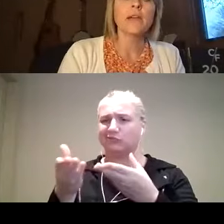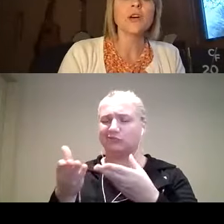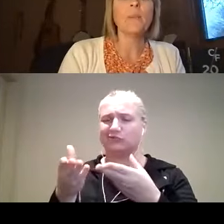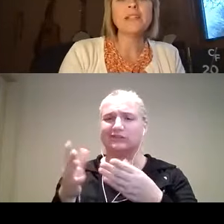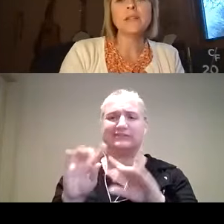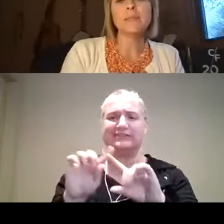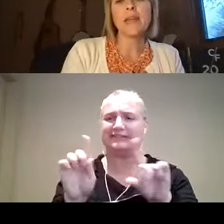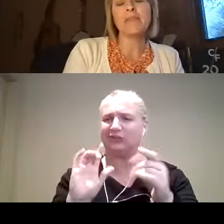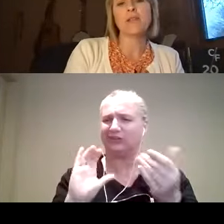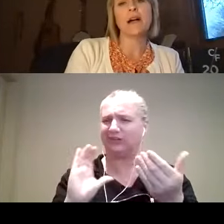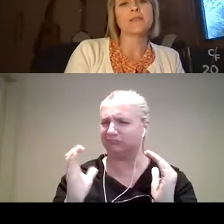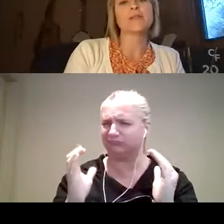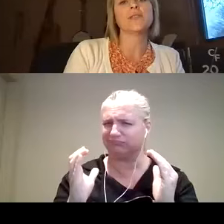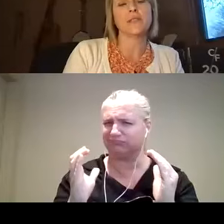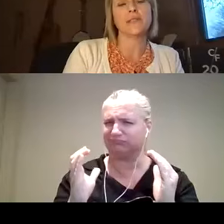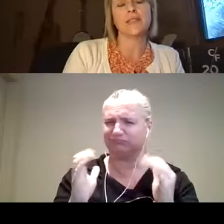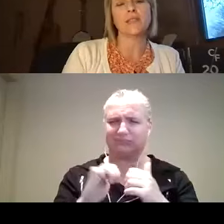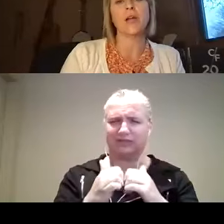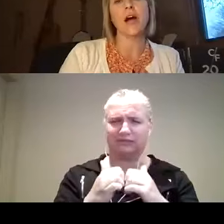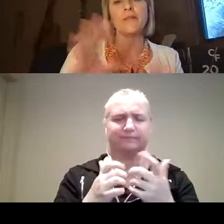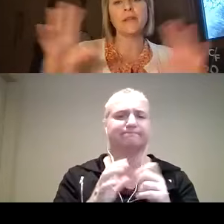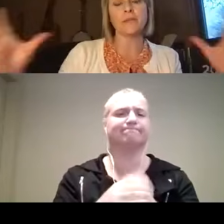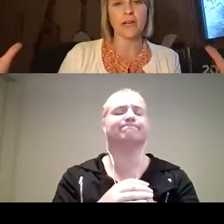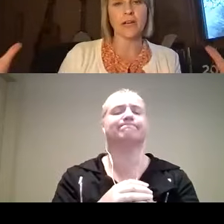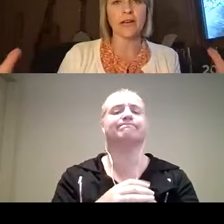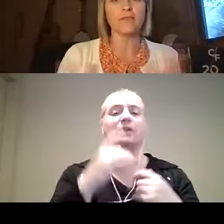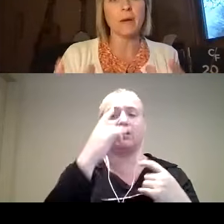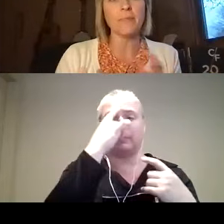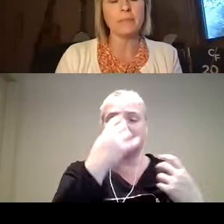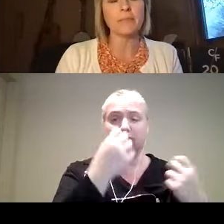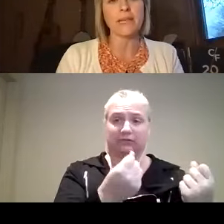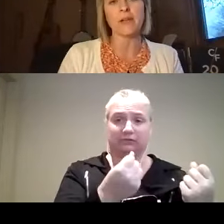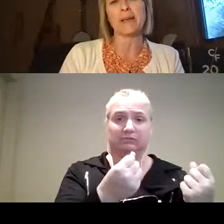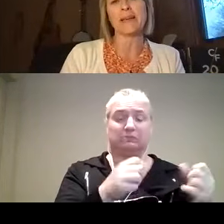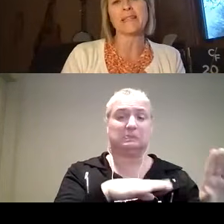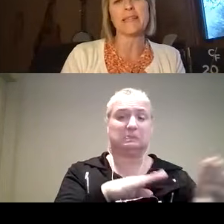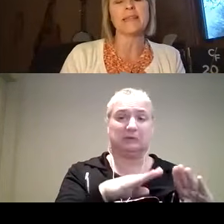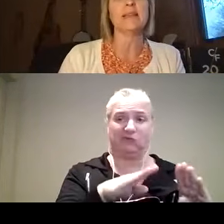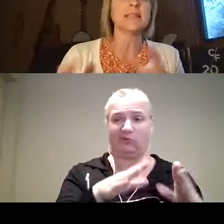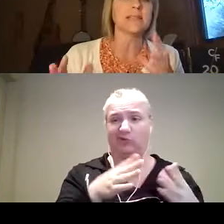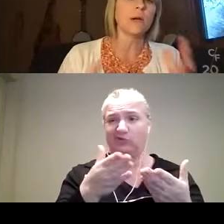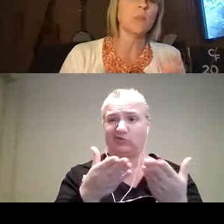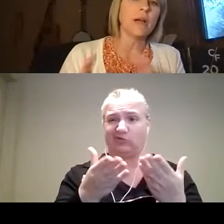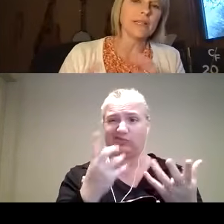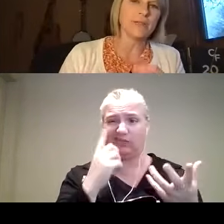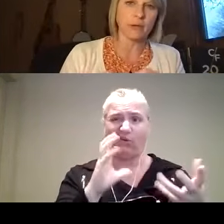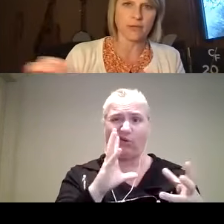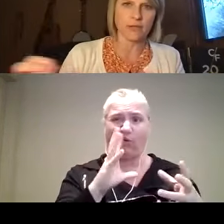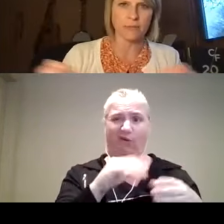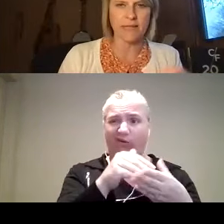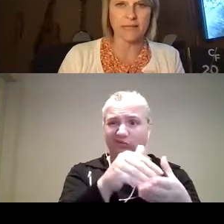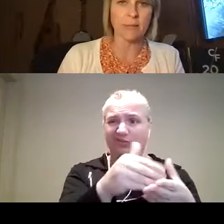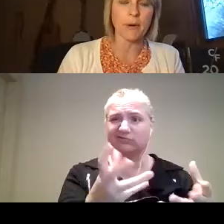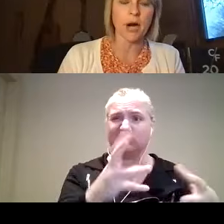So, mental and behavioral health services, we often kind of lump them together because is somewhat difficult to piece them apart.